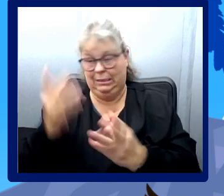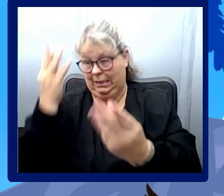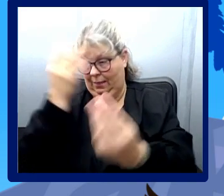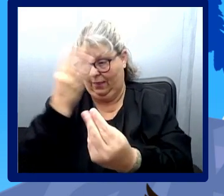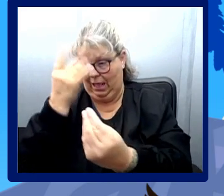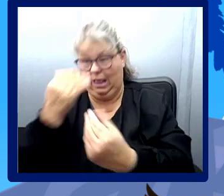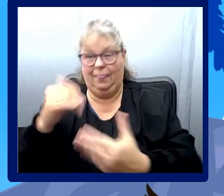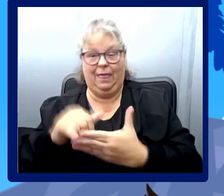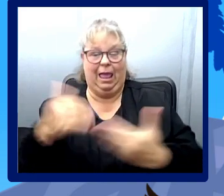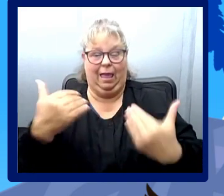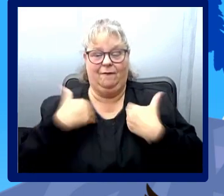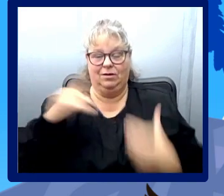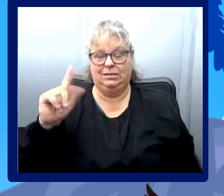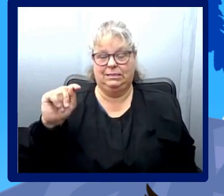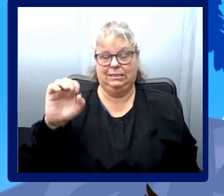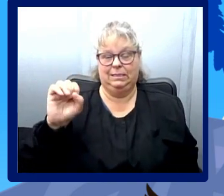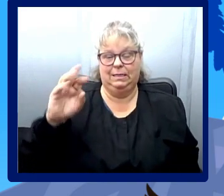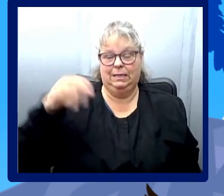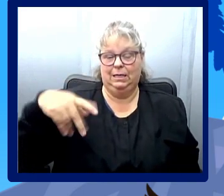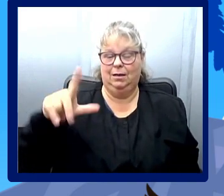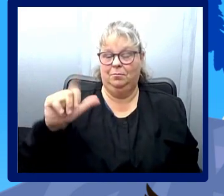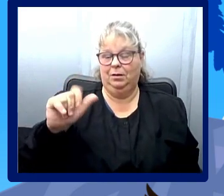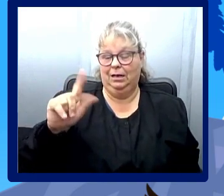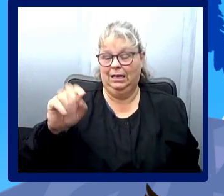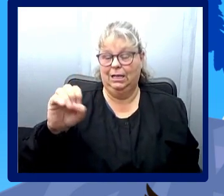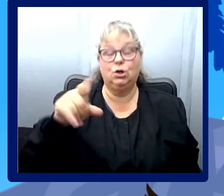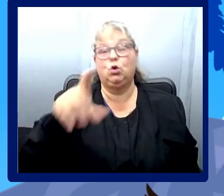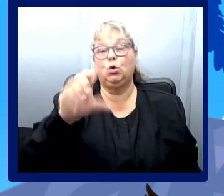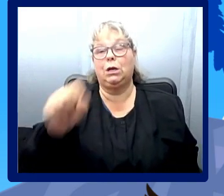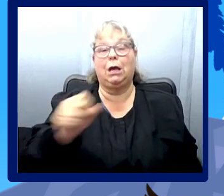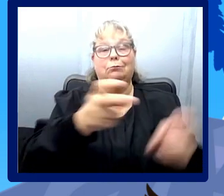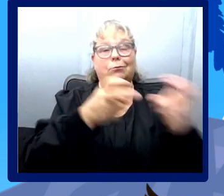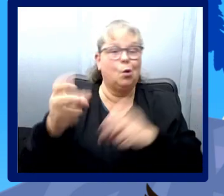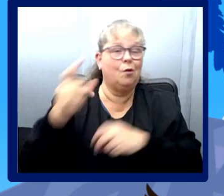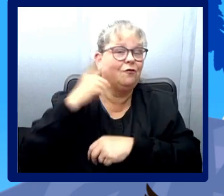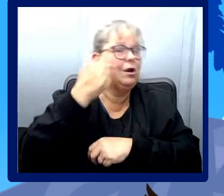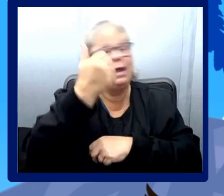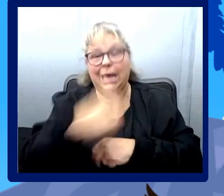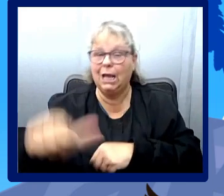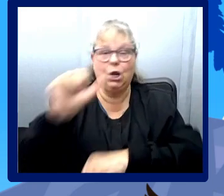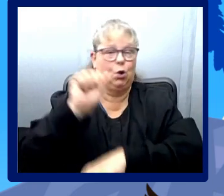that you can clone for use in any workspace. And then there's a handy dropdown